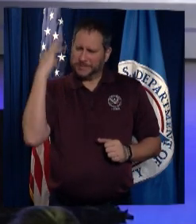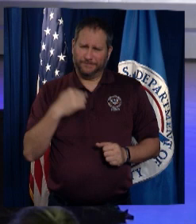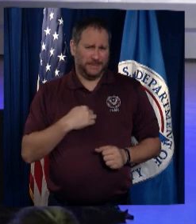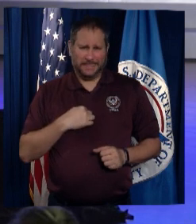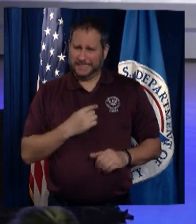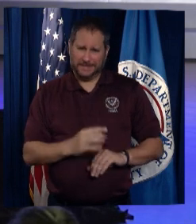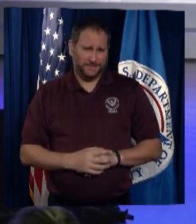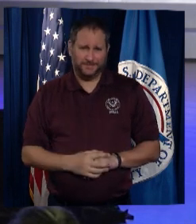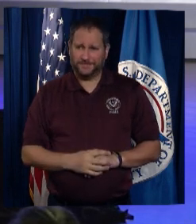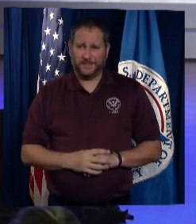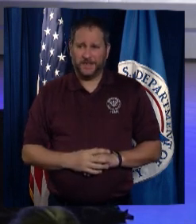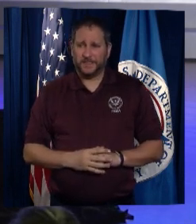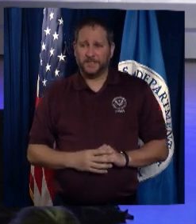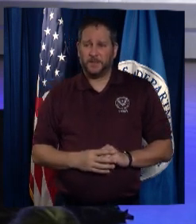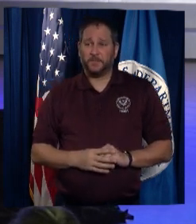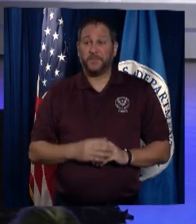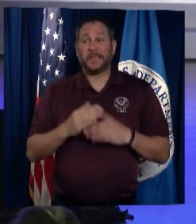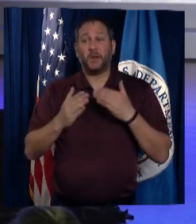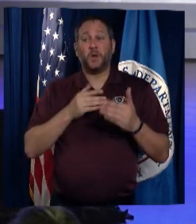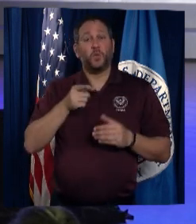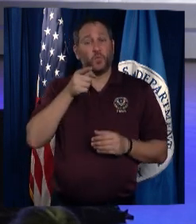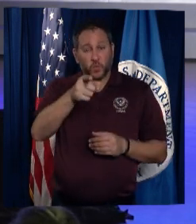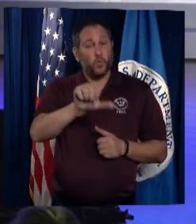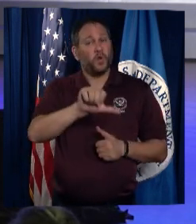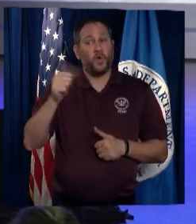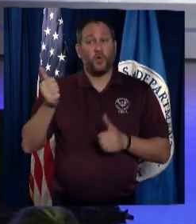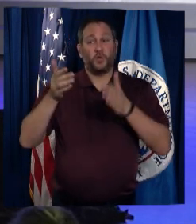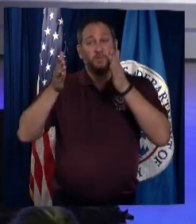example, the Sheriff's Department can order me out but they can't order me in.